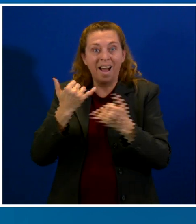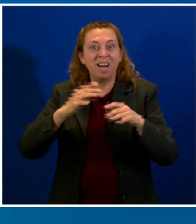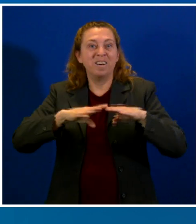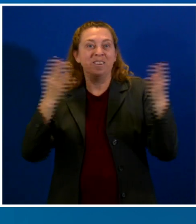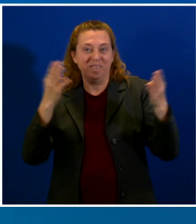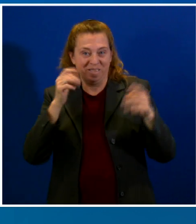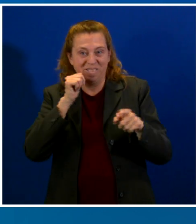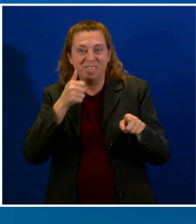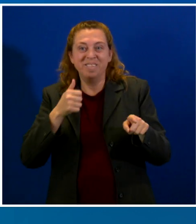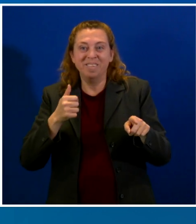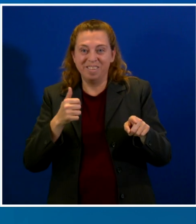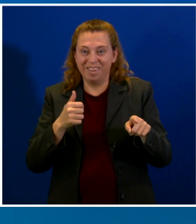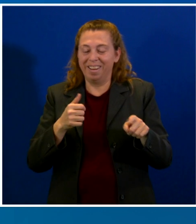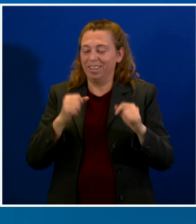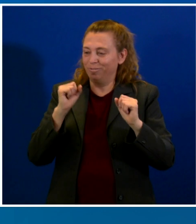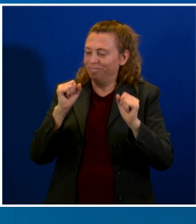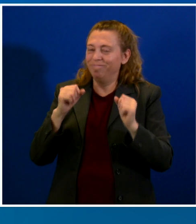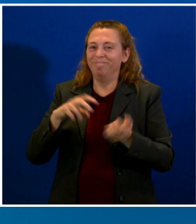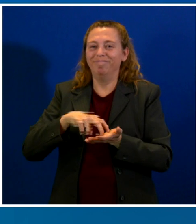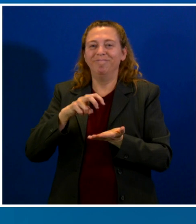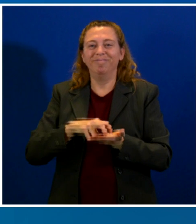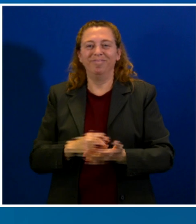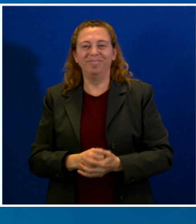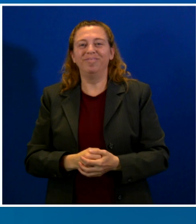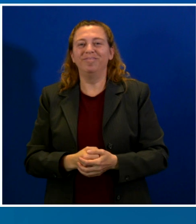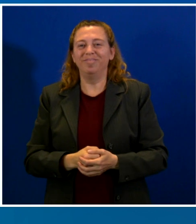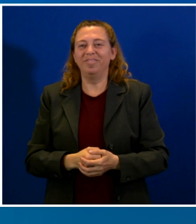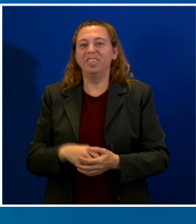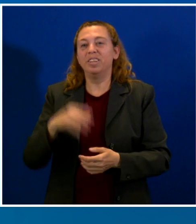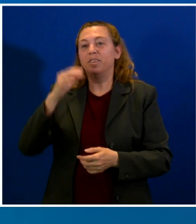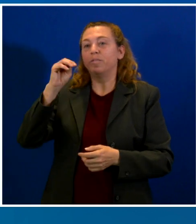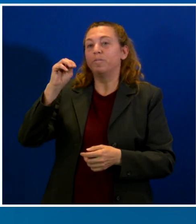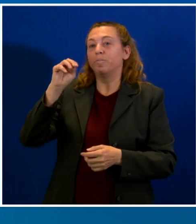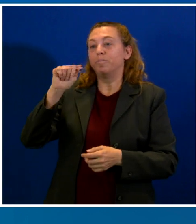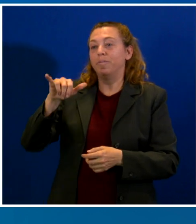And this May, Pearson Air Museum at the Fort Vancouver National